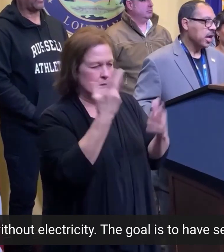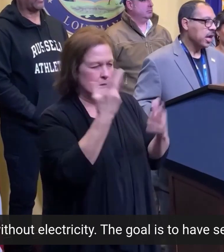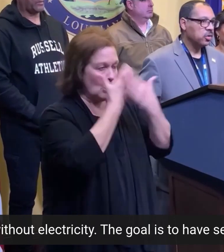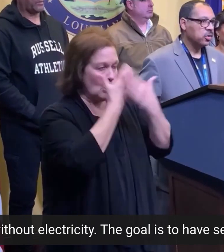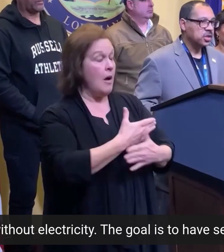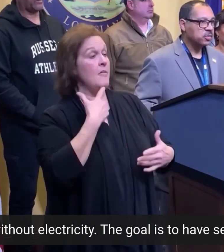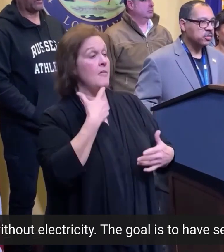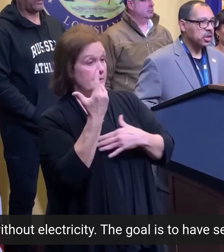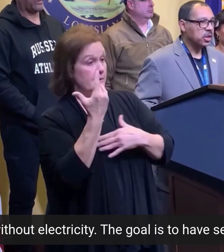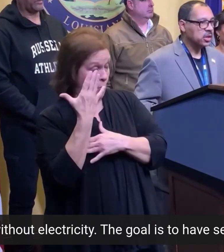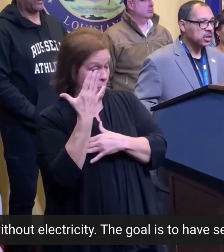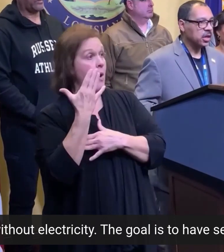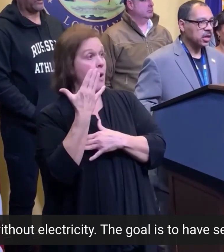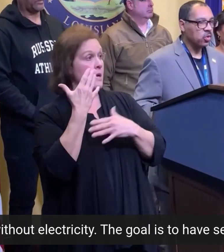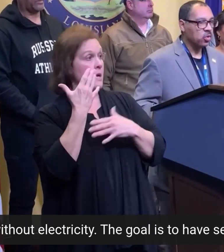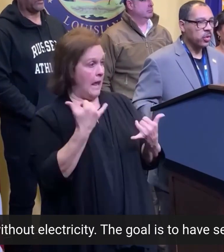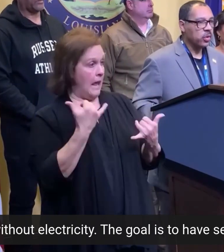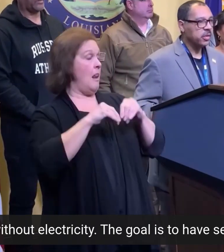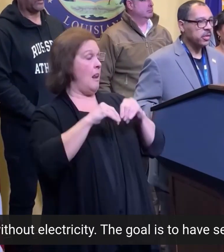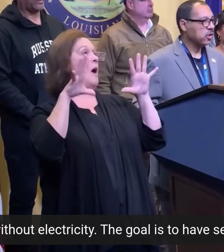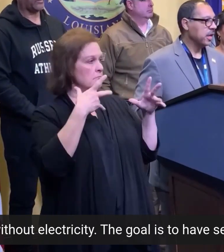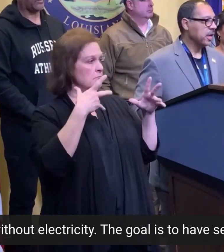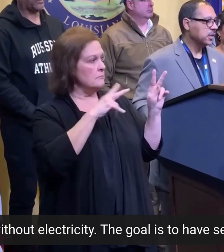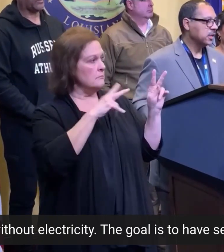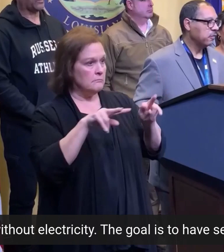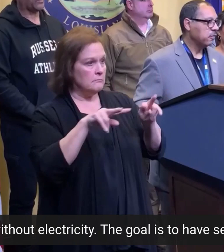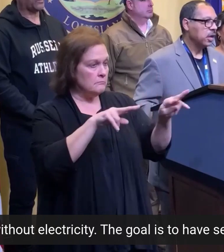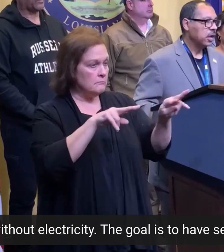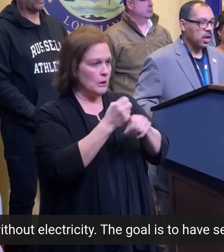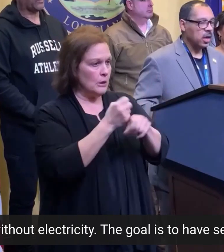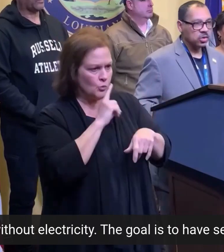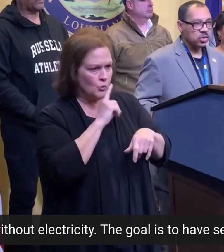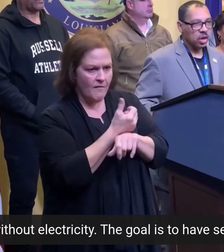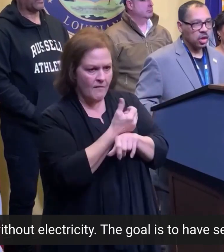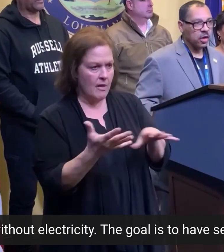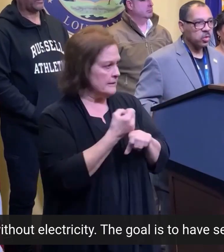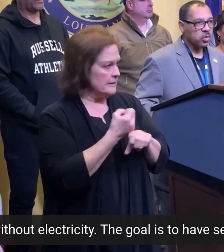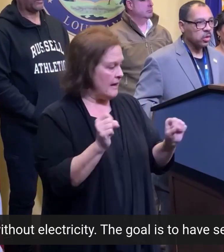doing an assessment checking those roadways make sure everything's safe and also they're available